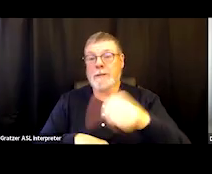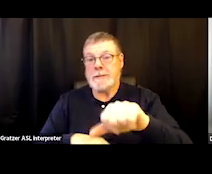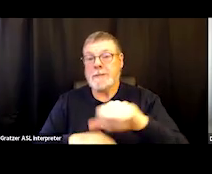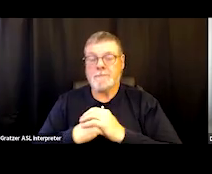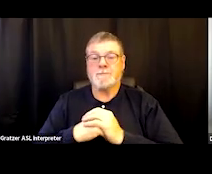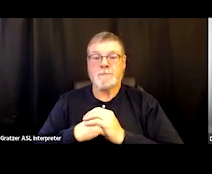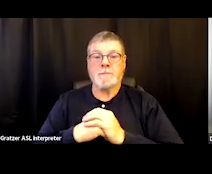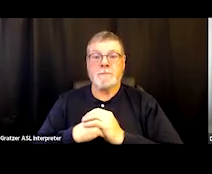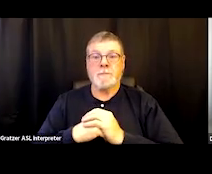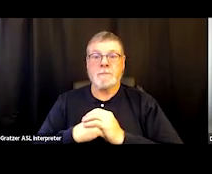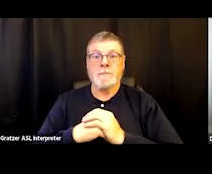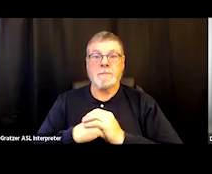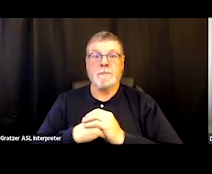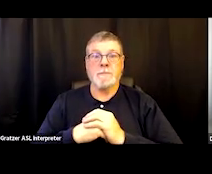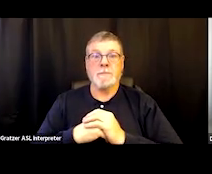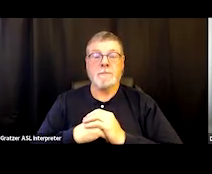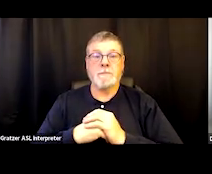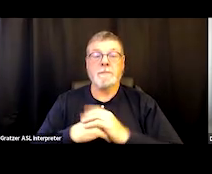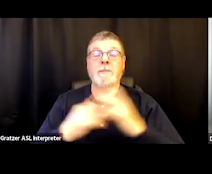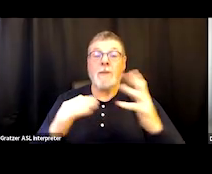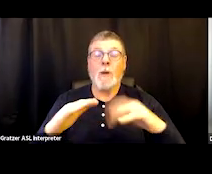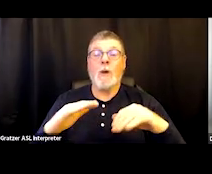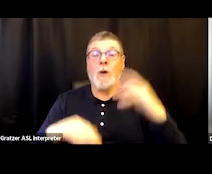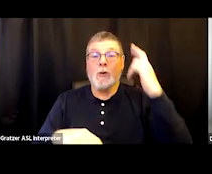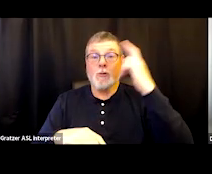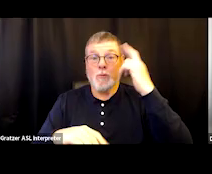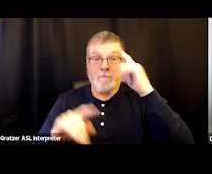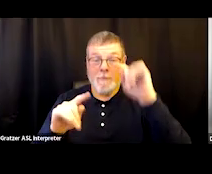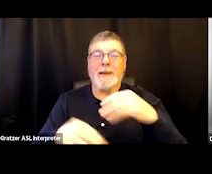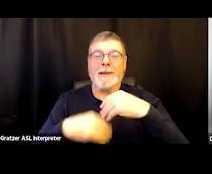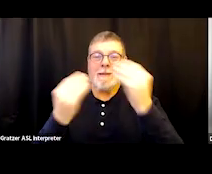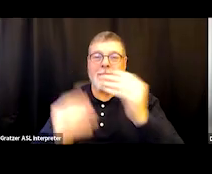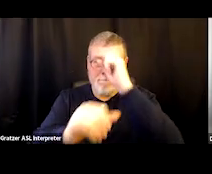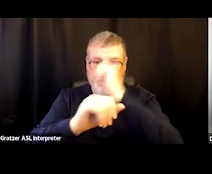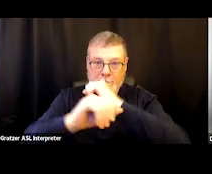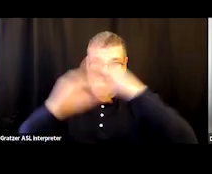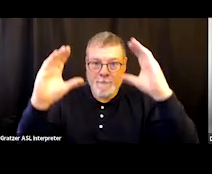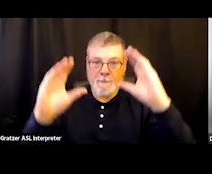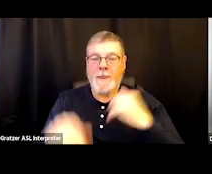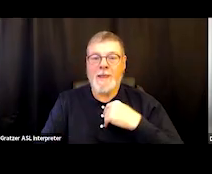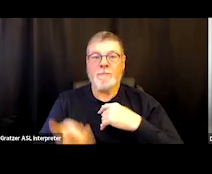So the basis for all of this is to give you a visual that there's only two opportunities